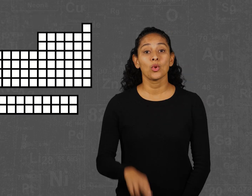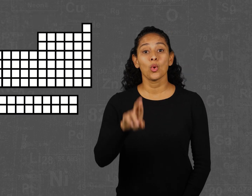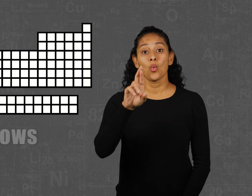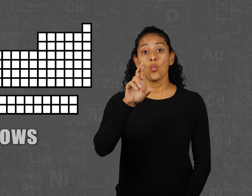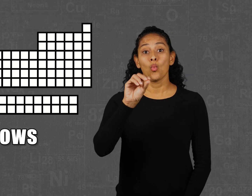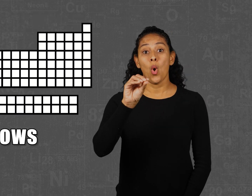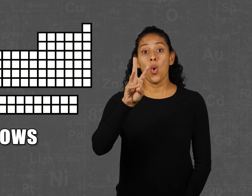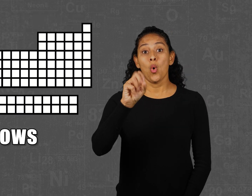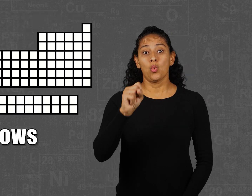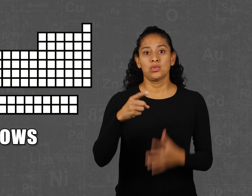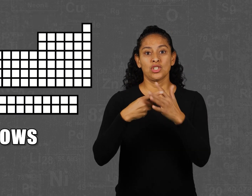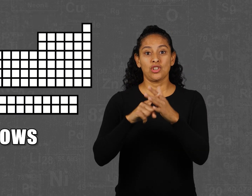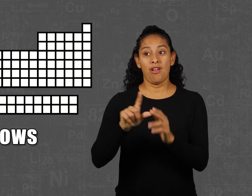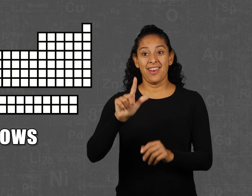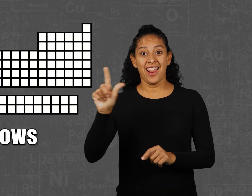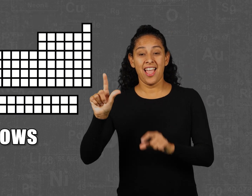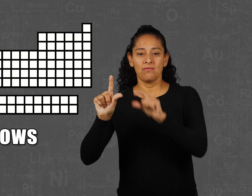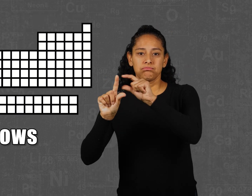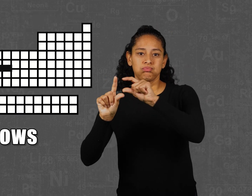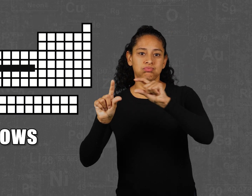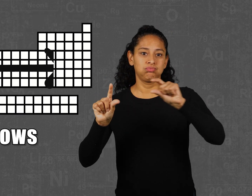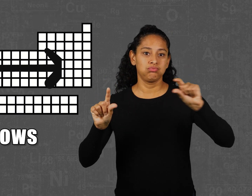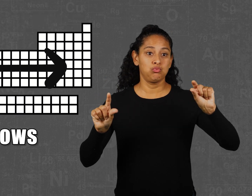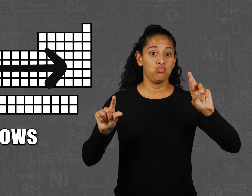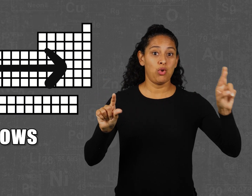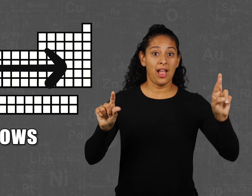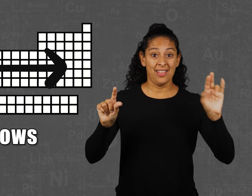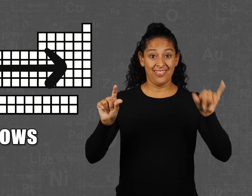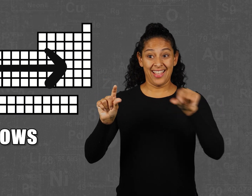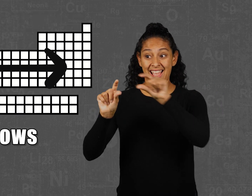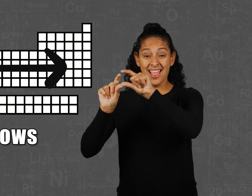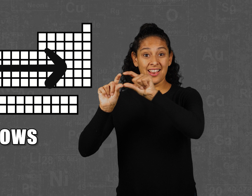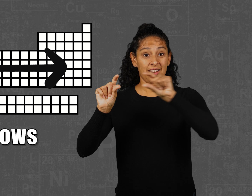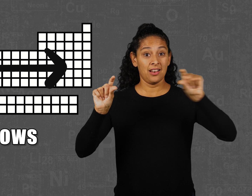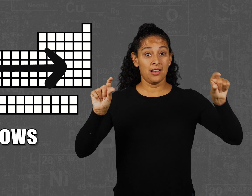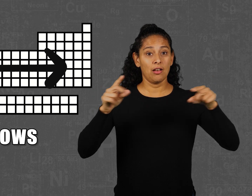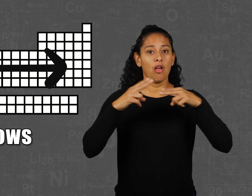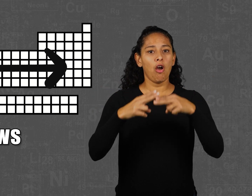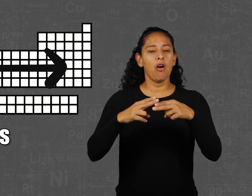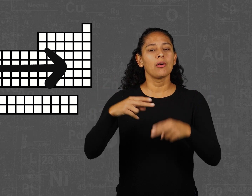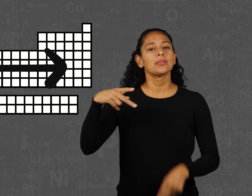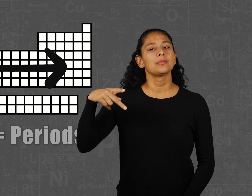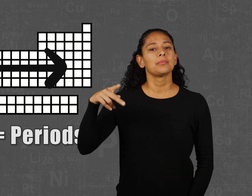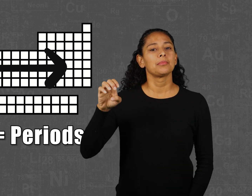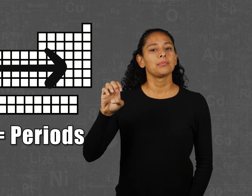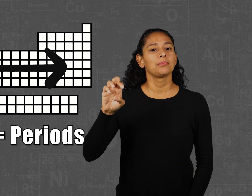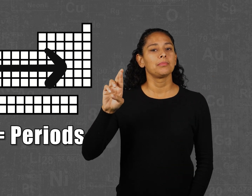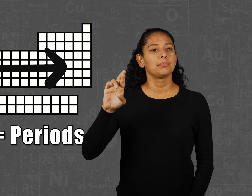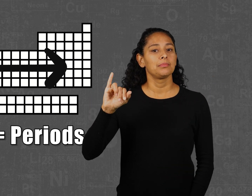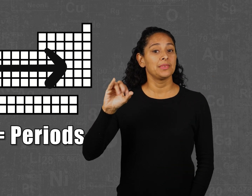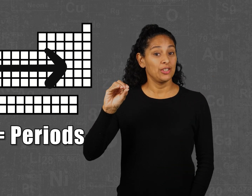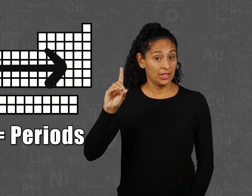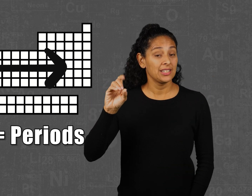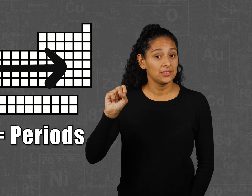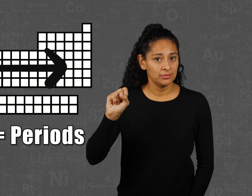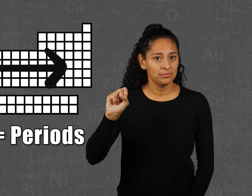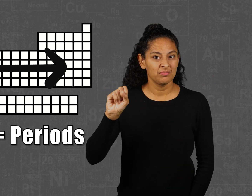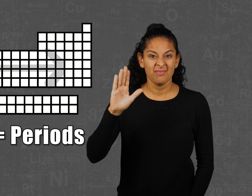Rows going left to right on the periodic table are called Periods.